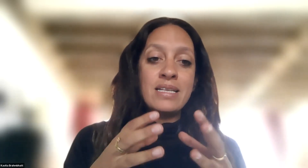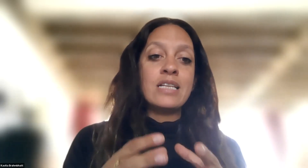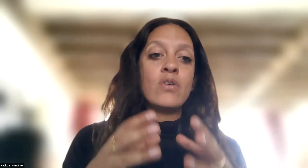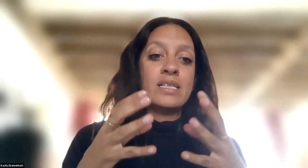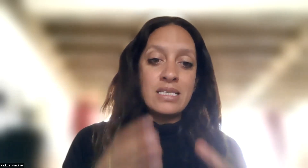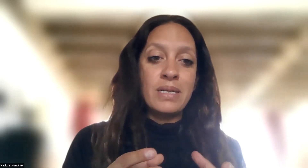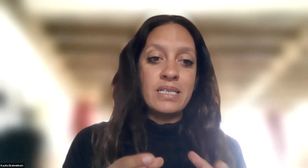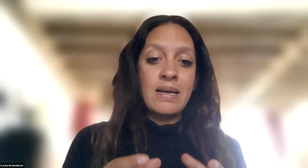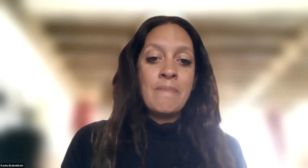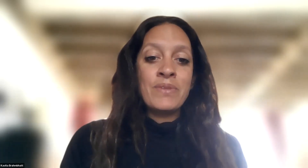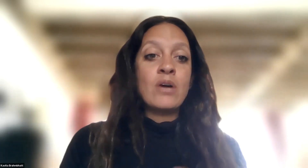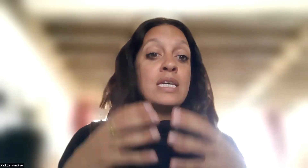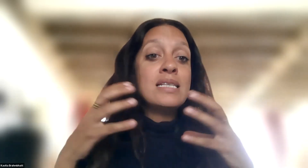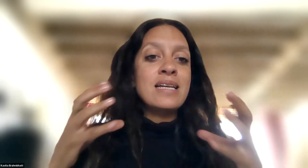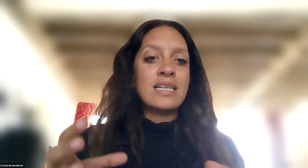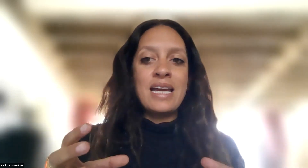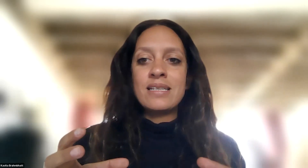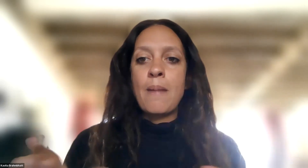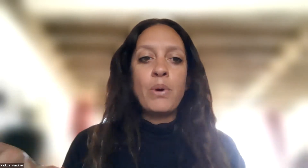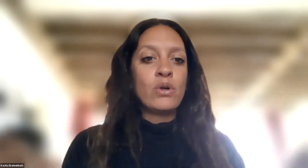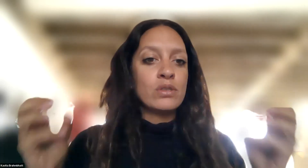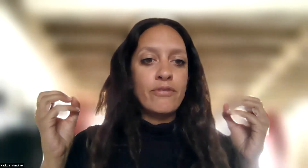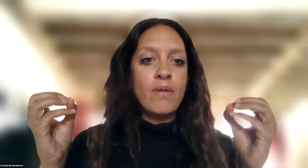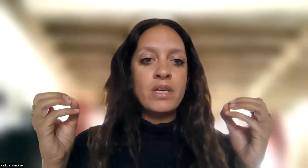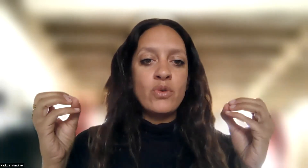organizations which has come with guidance. Let's not mention the word